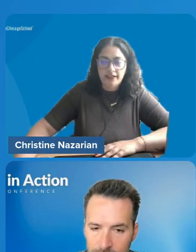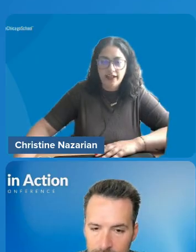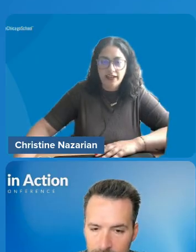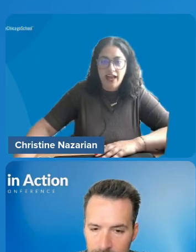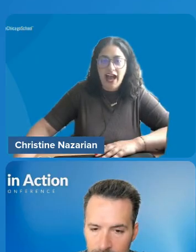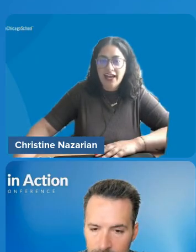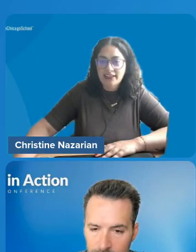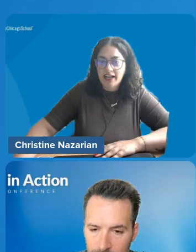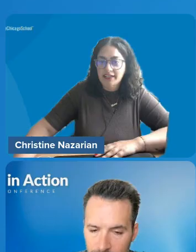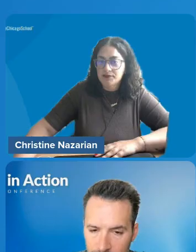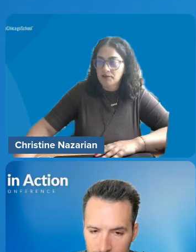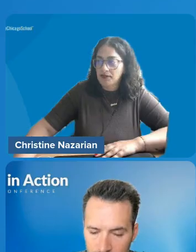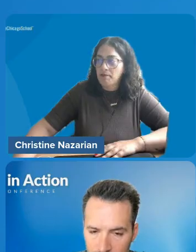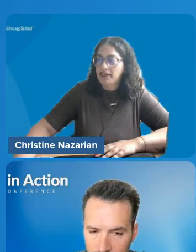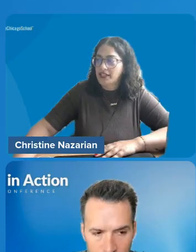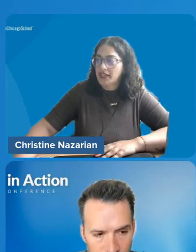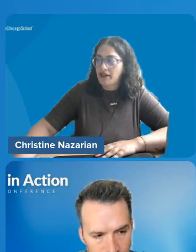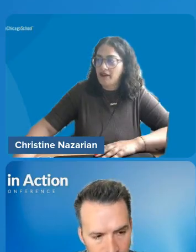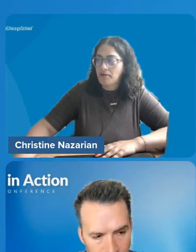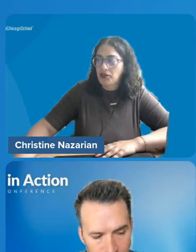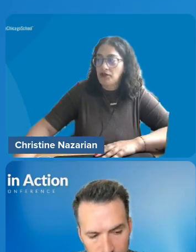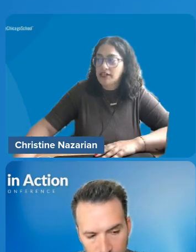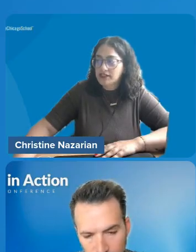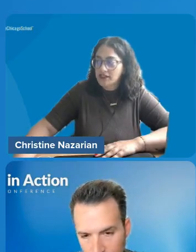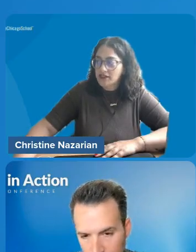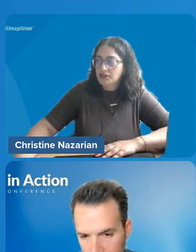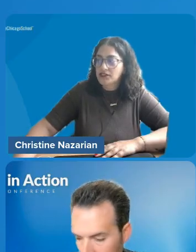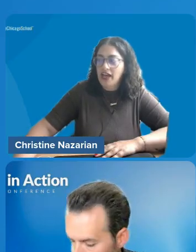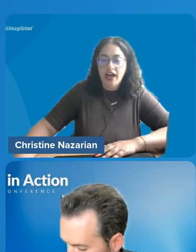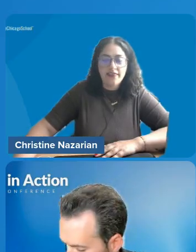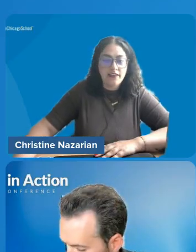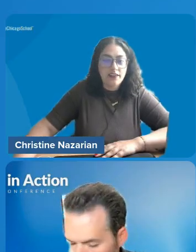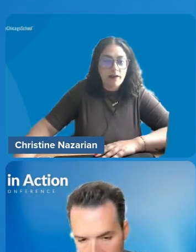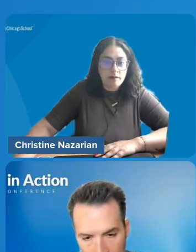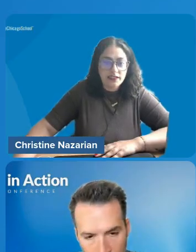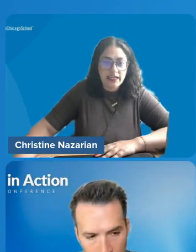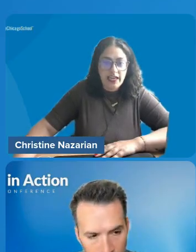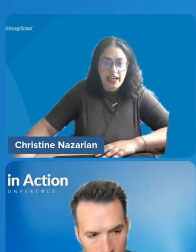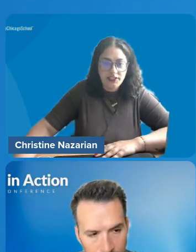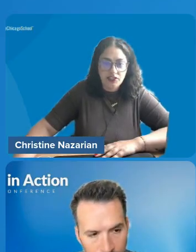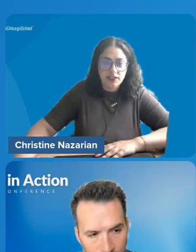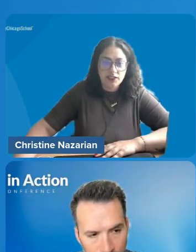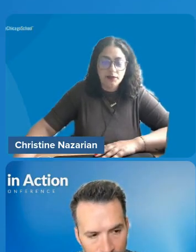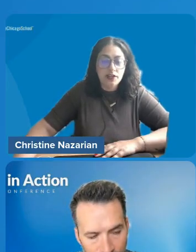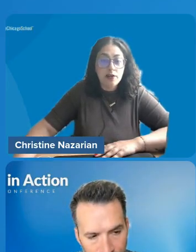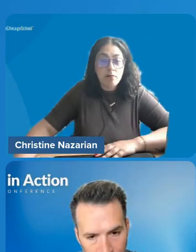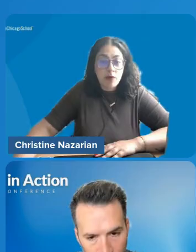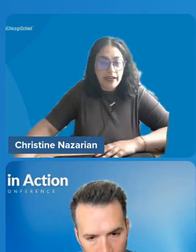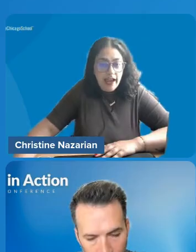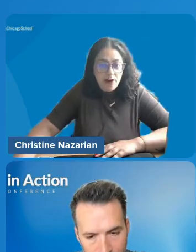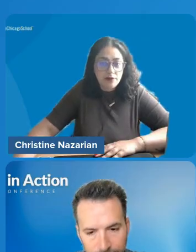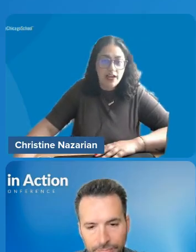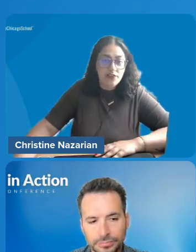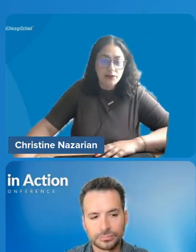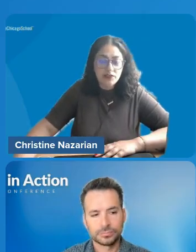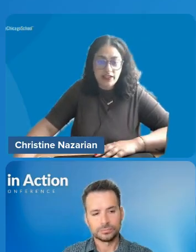It highlights some basic therapeutic skills that the therapist engaged in. So it's going to point out those skills